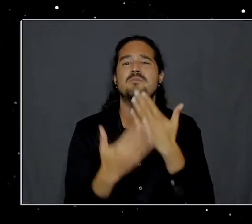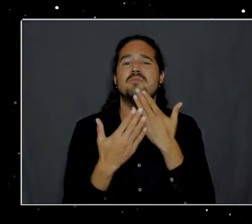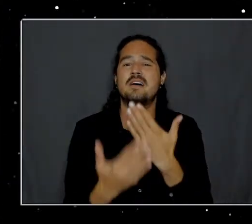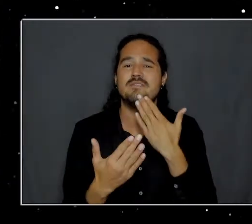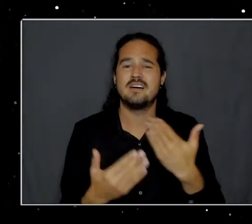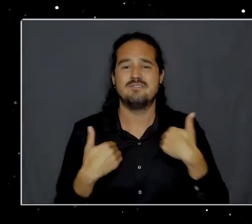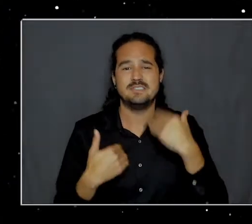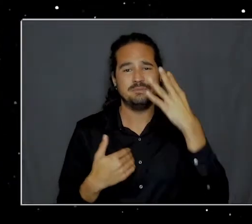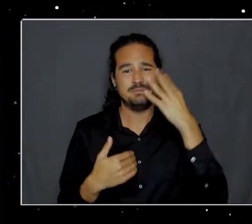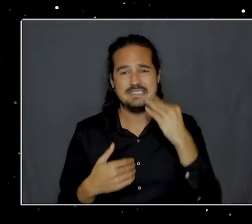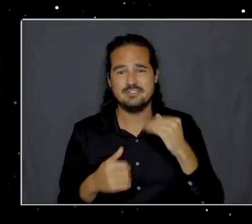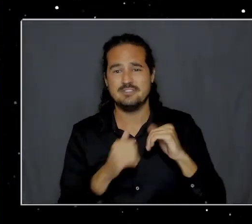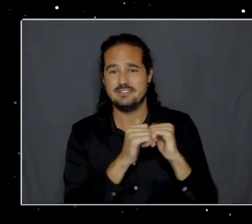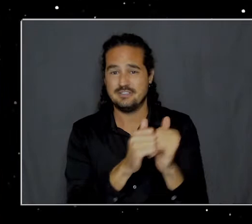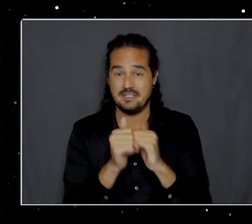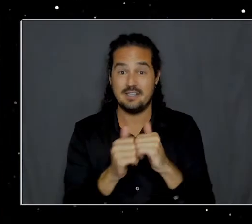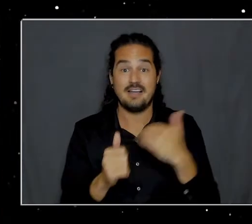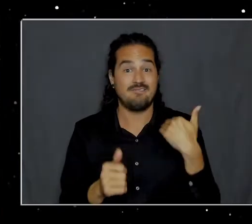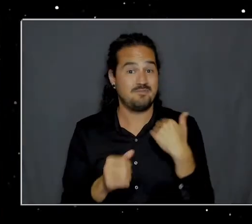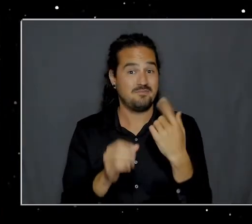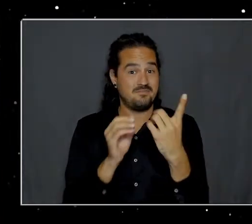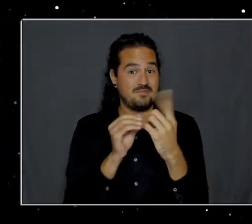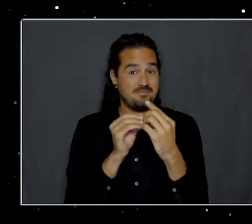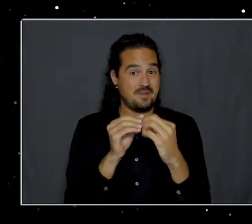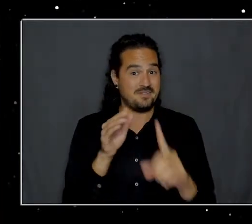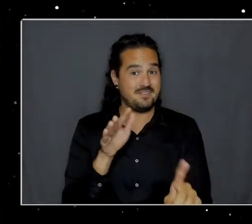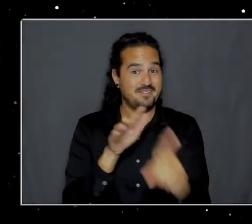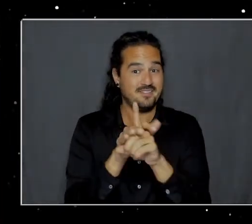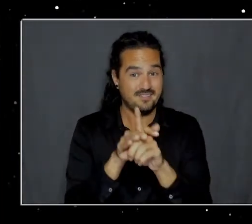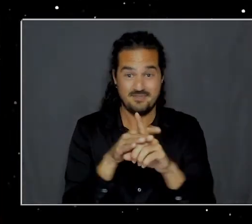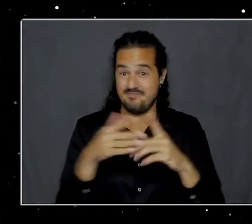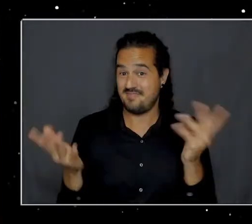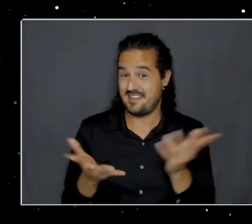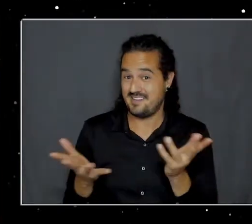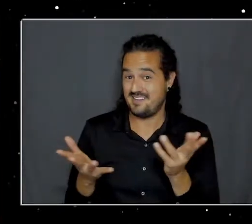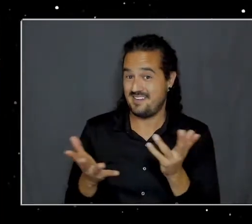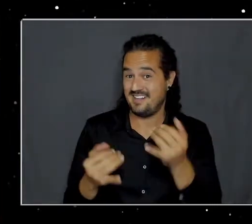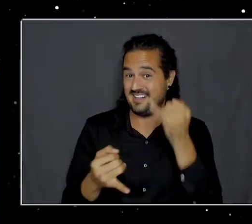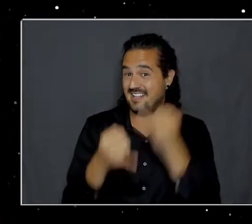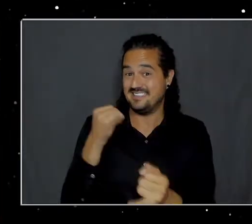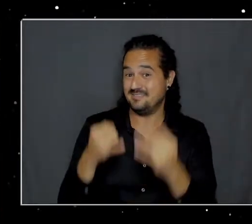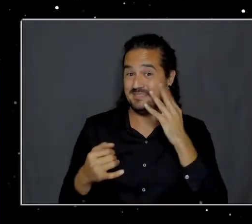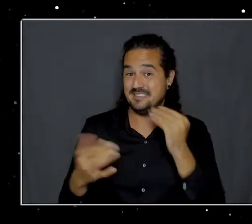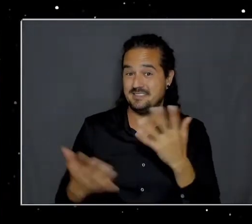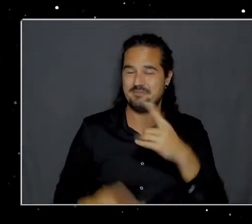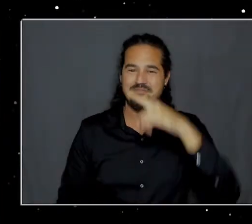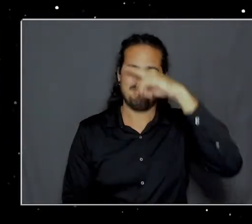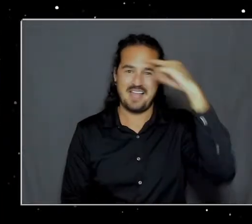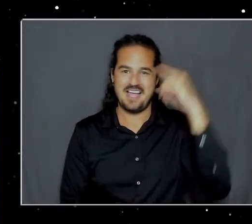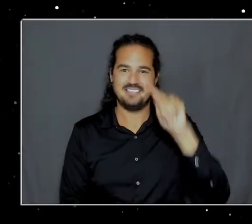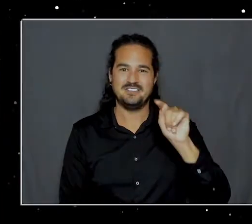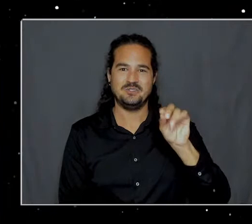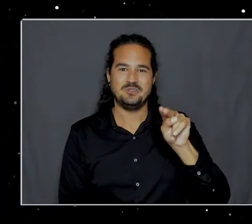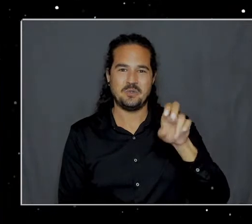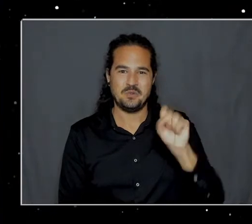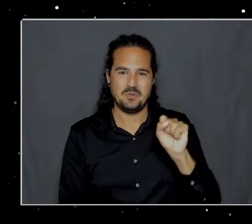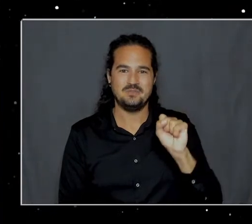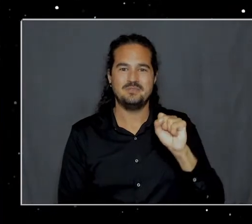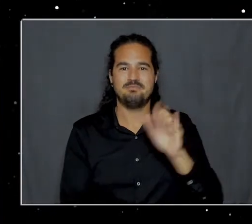AND WE'RE REALLY GRATEFUL FOR THE FACT THAT WE'VE ALL HAD THIS EXPERIENCE TOGETHER. AND THERE'S ANOTHER ONE COMING. JEANNIE YANDEL: YES. WOOHOO!